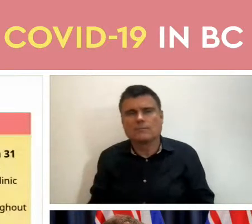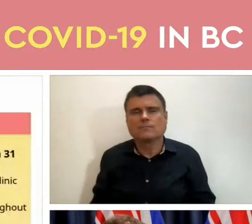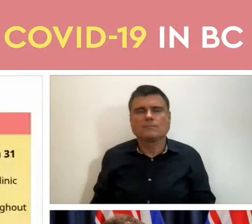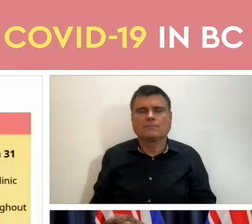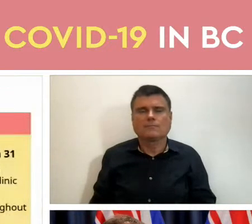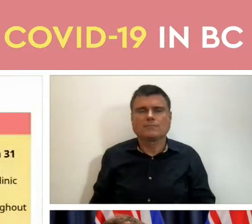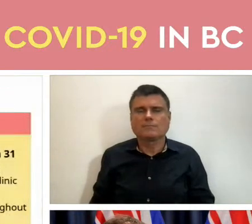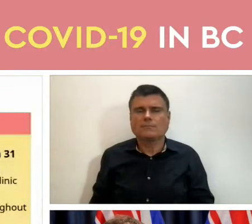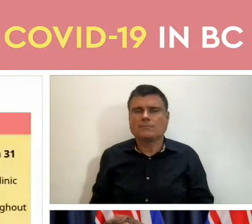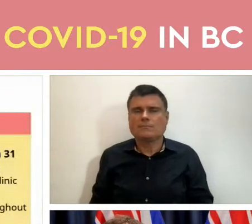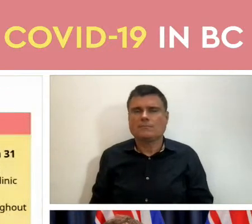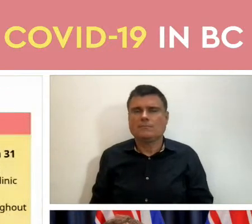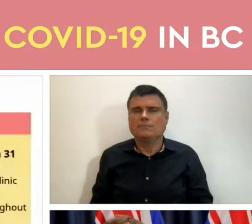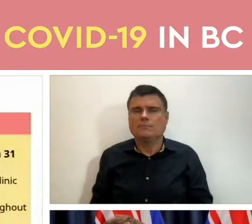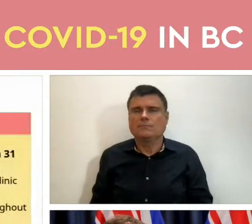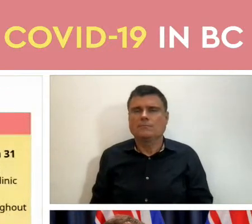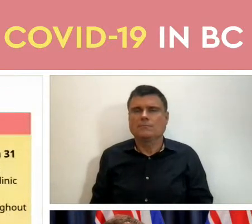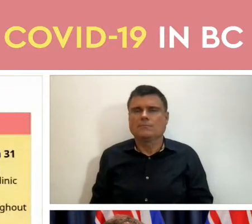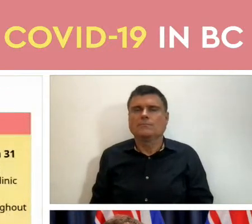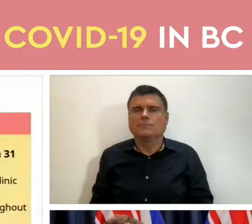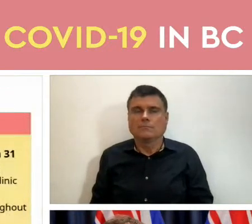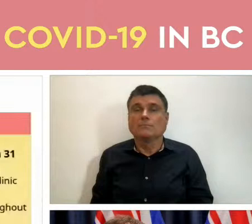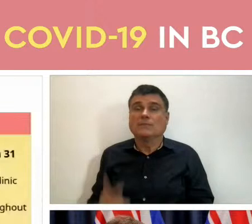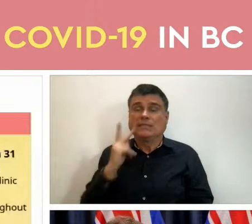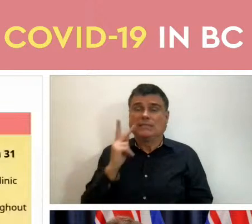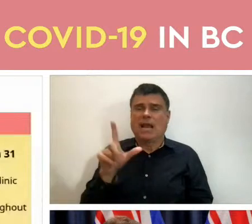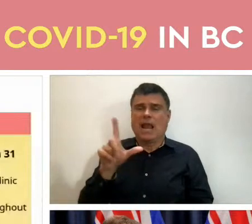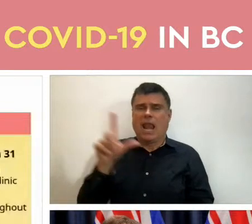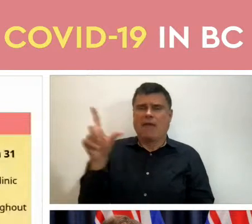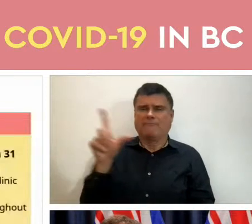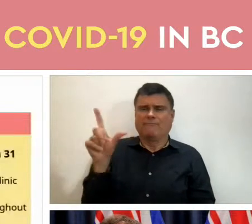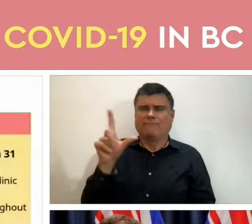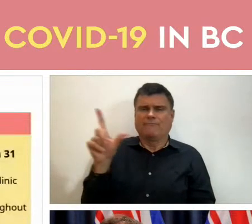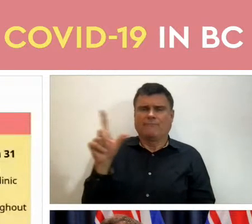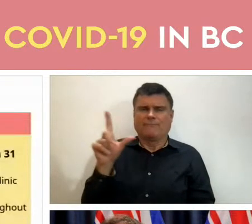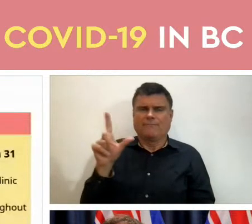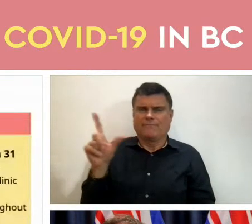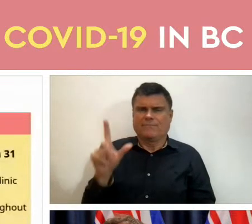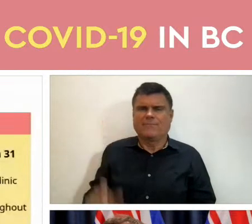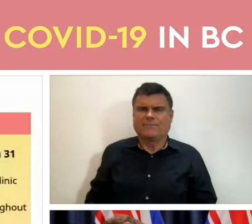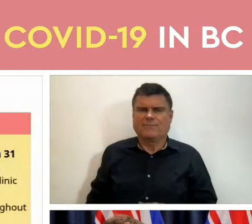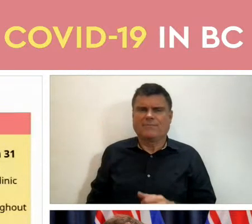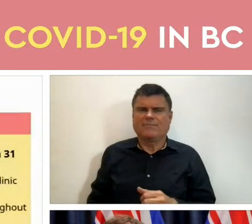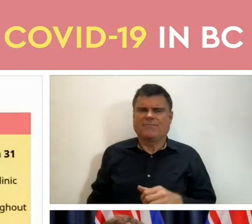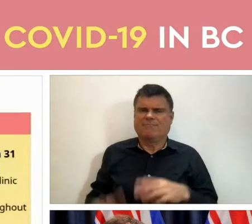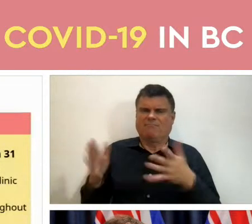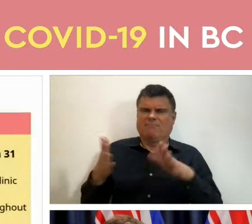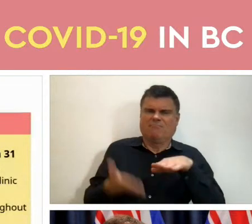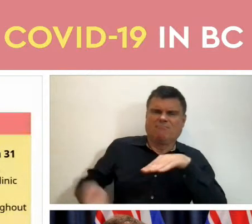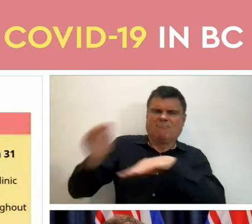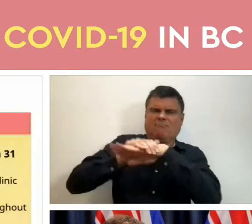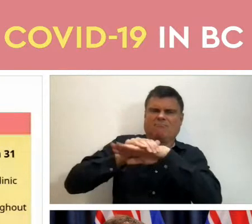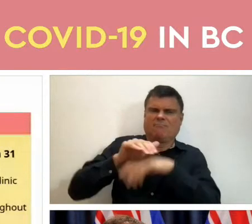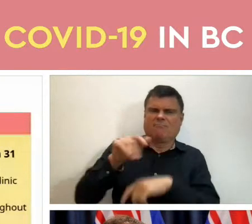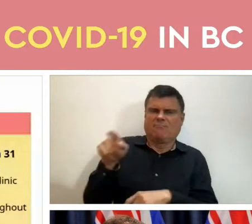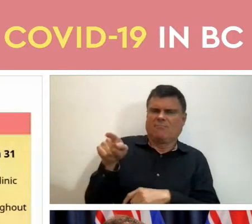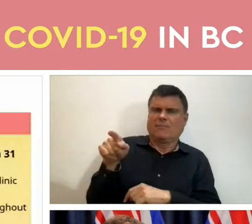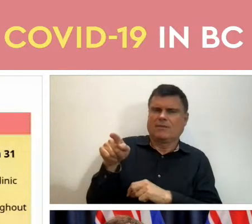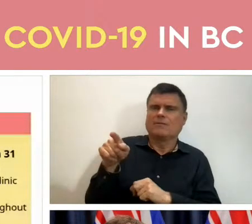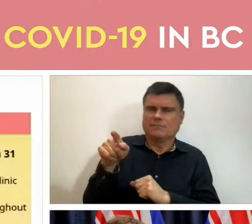35% where the plan we put in place on October 26th.